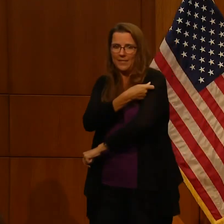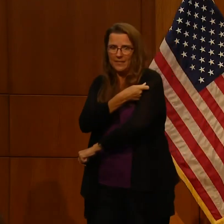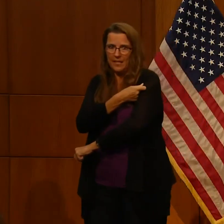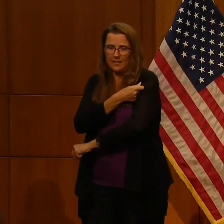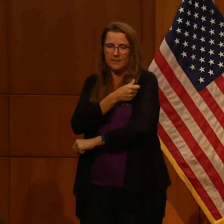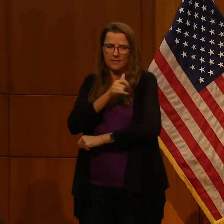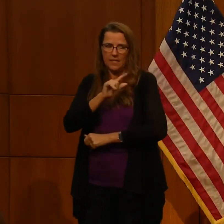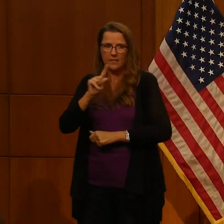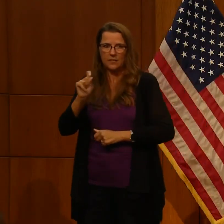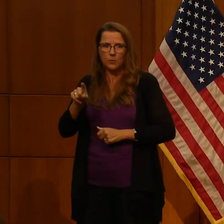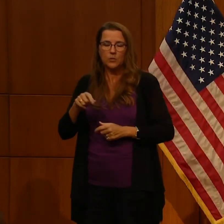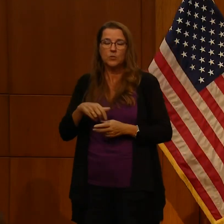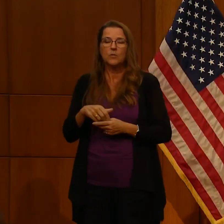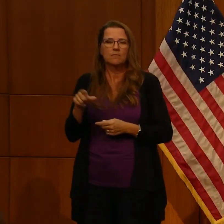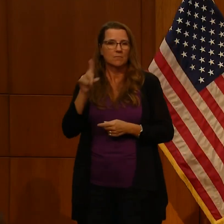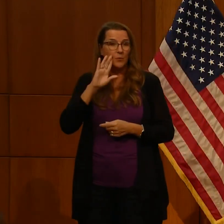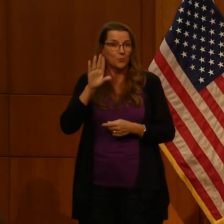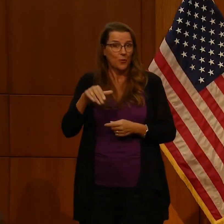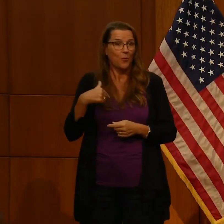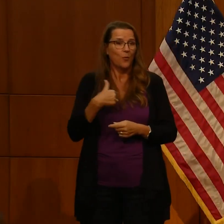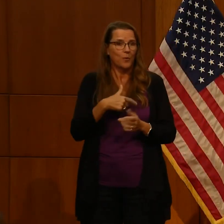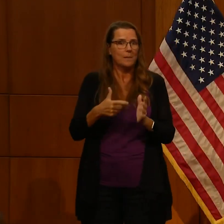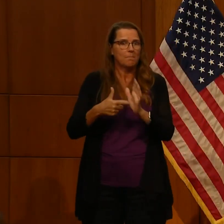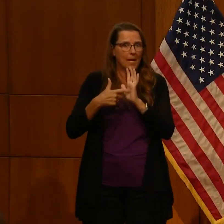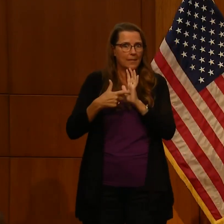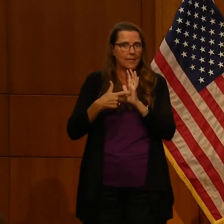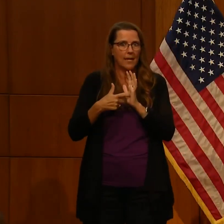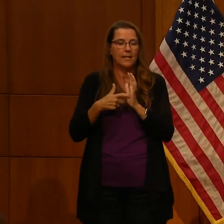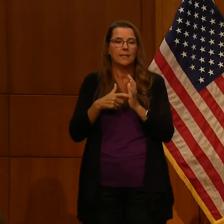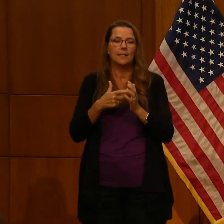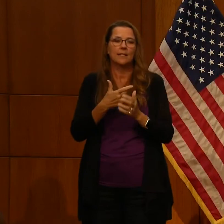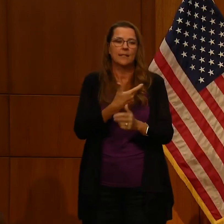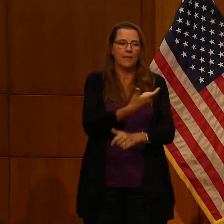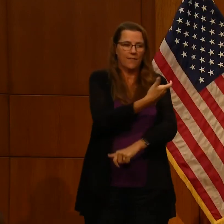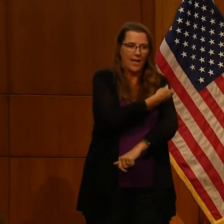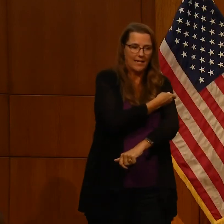STATE WORKERS EMPLOYEES ARE